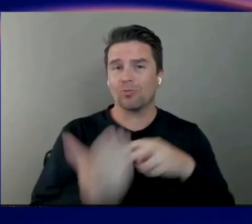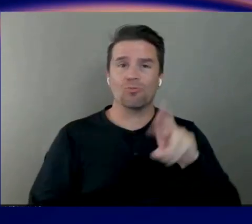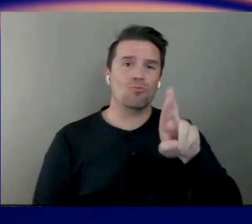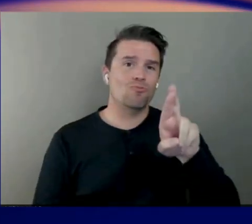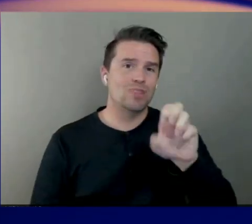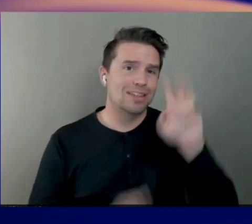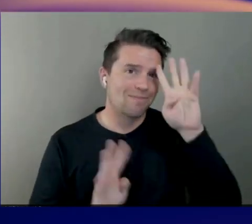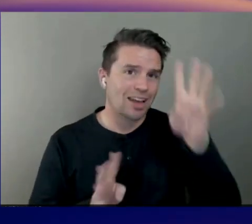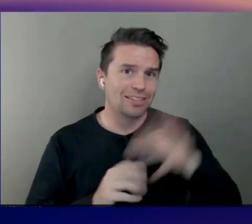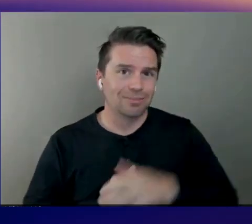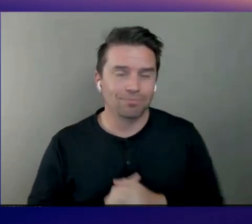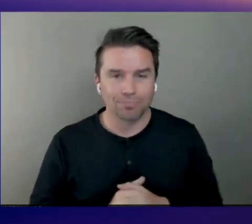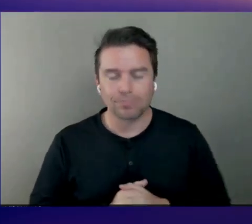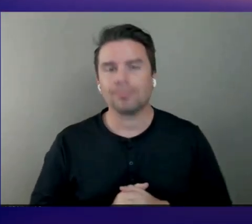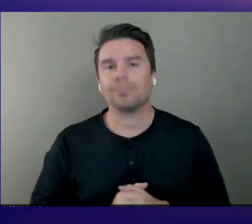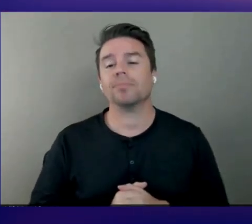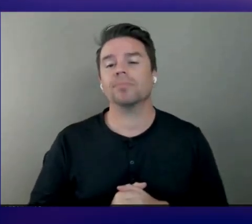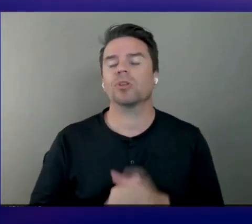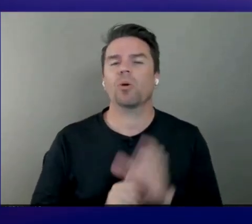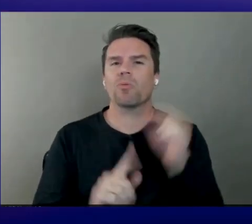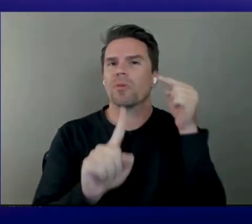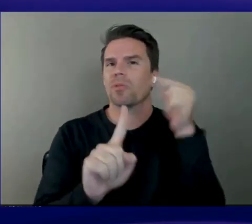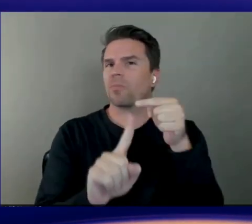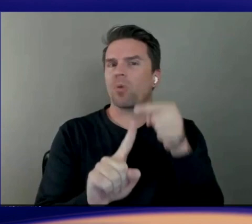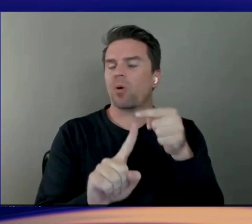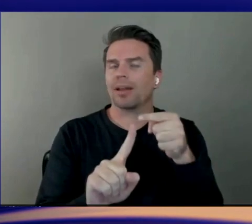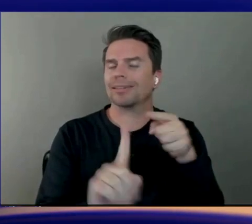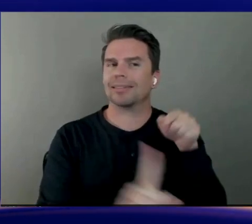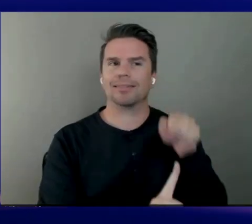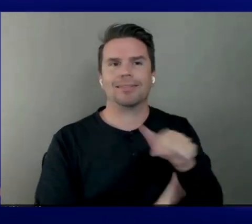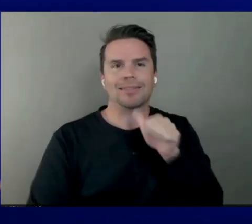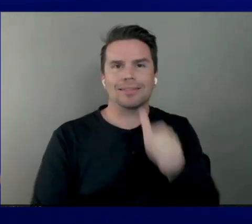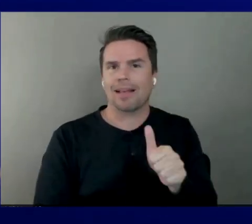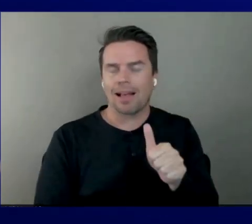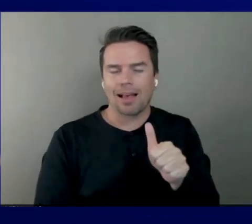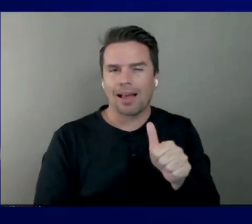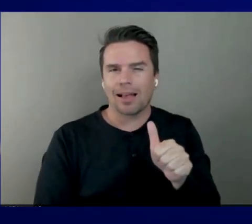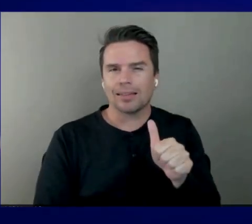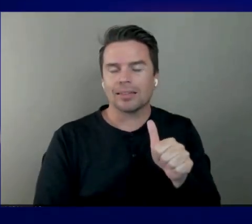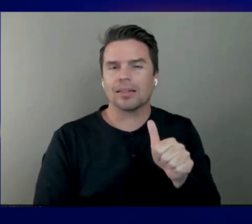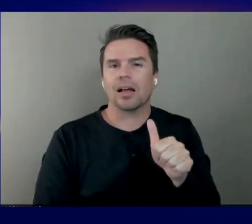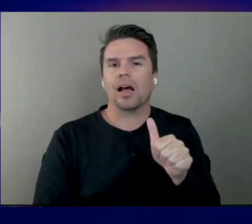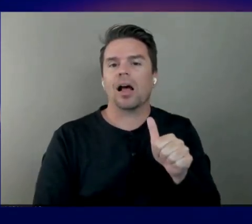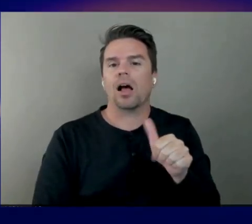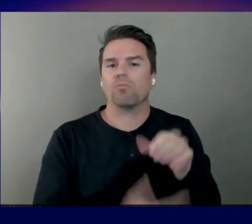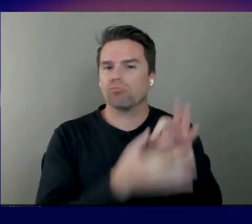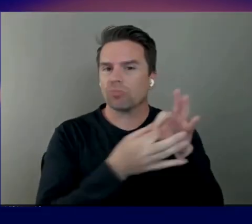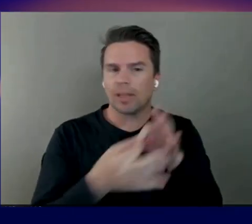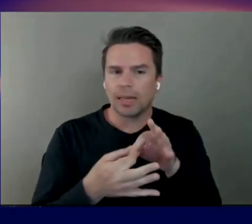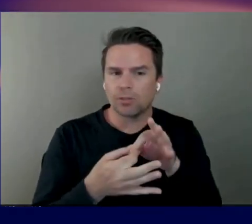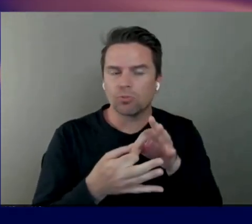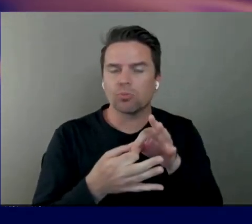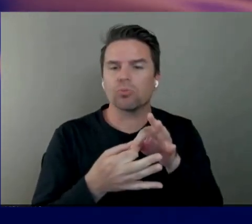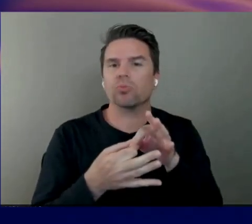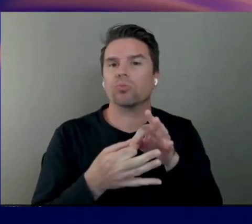the point that I'm trying to make is this is not related to that you need to have a device to get started, right?